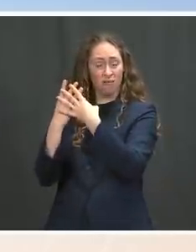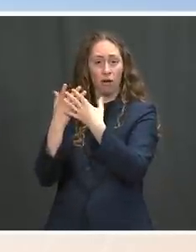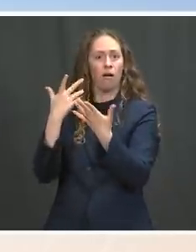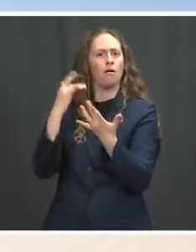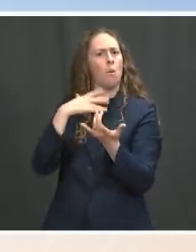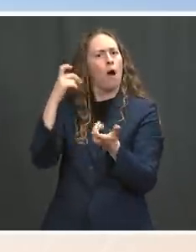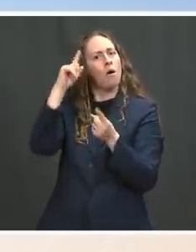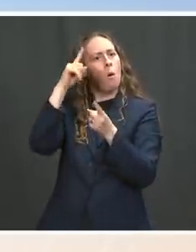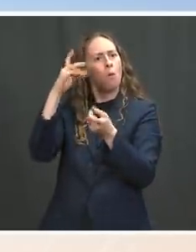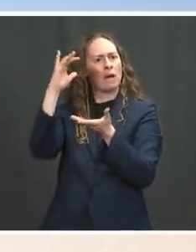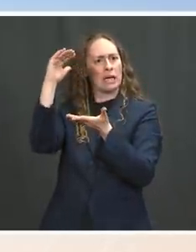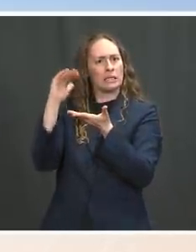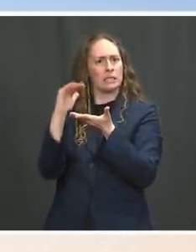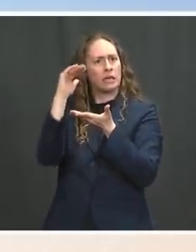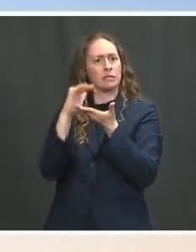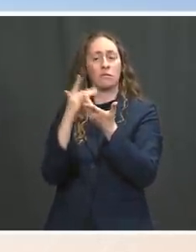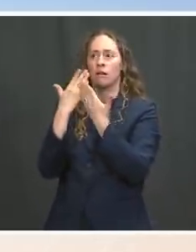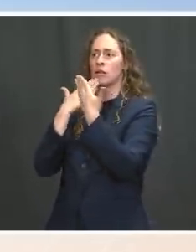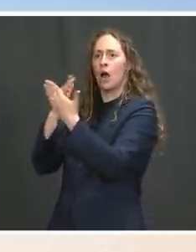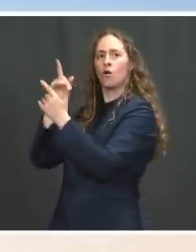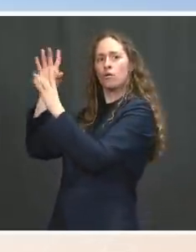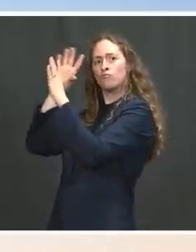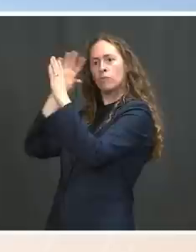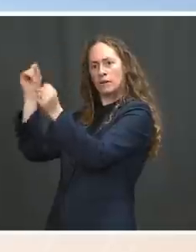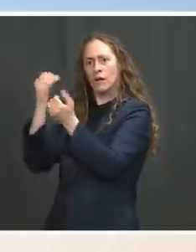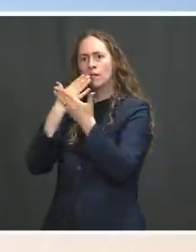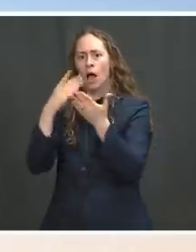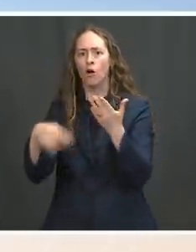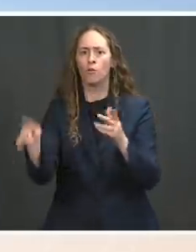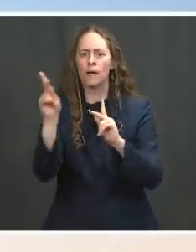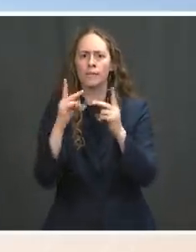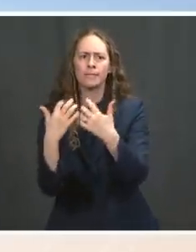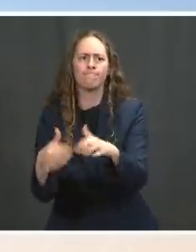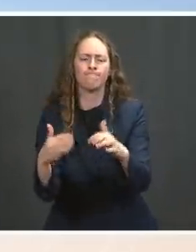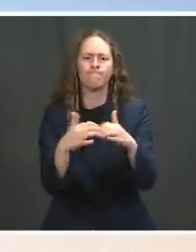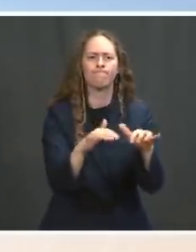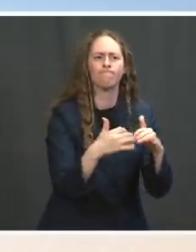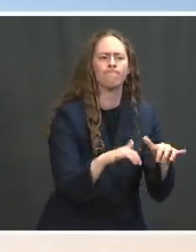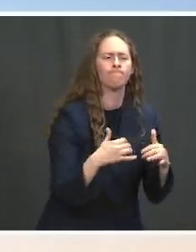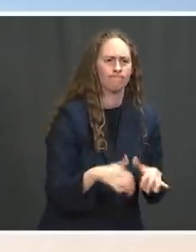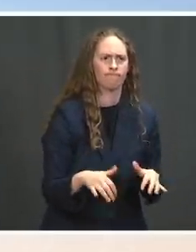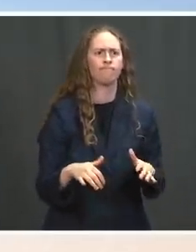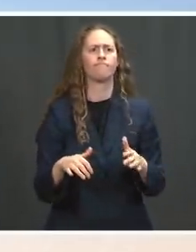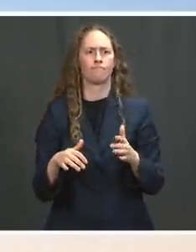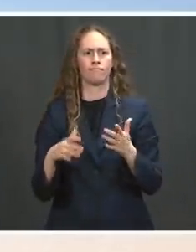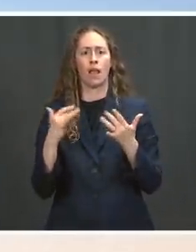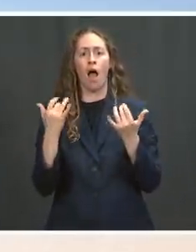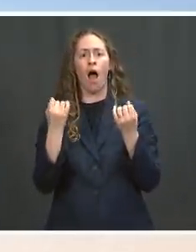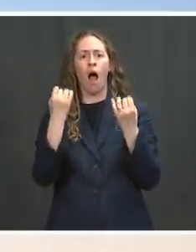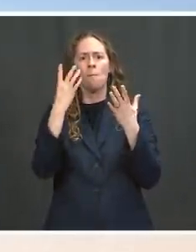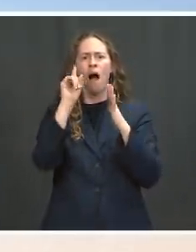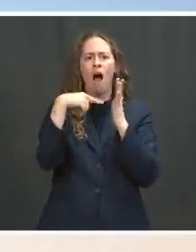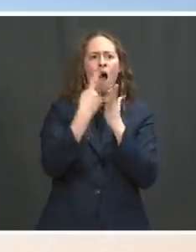We've seen a massive reduction in the number of hours kids spend in Border Patrol facilities. And we're continuing to work to get kids